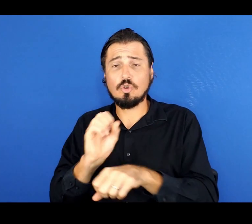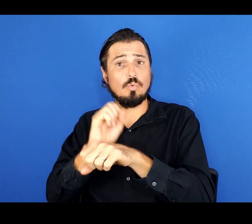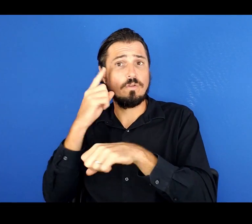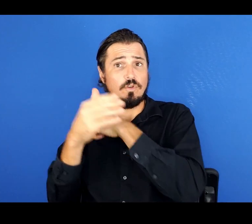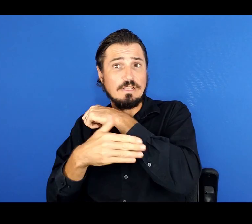their supervisor.